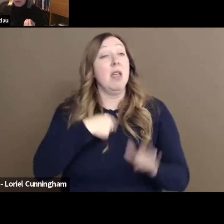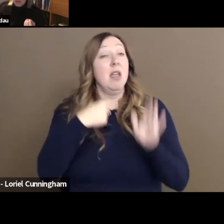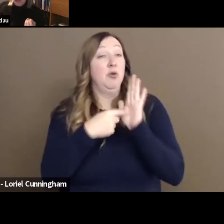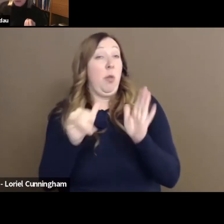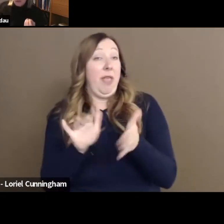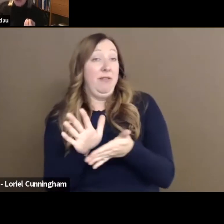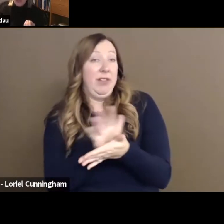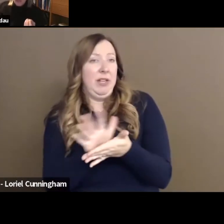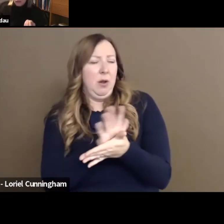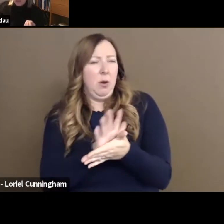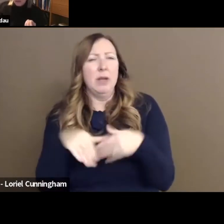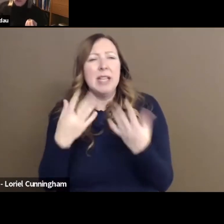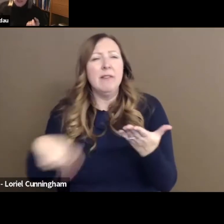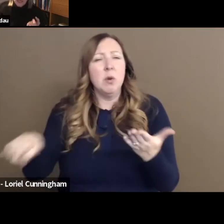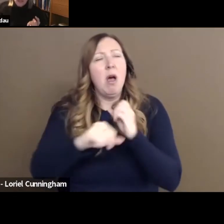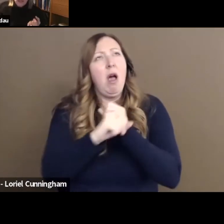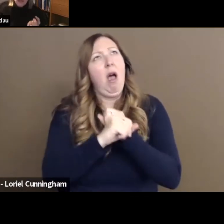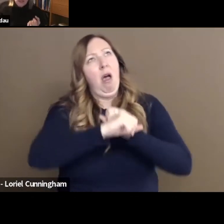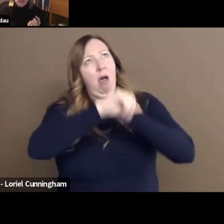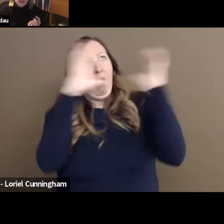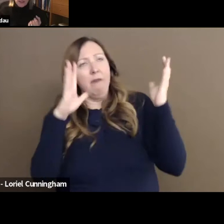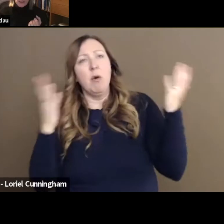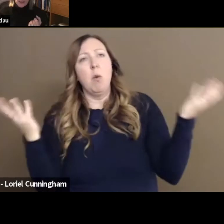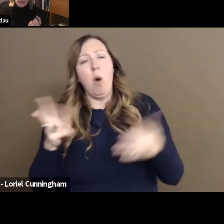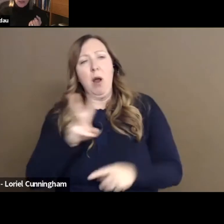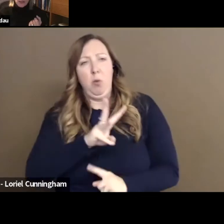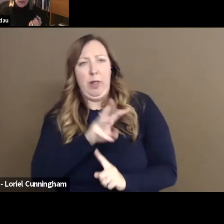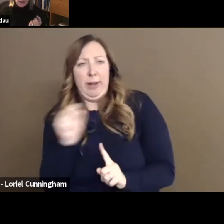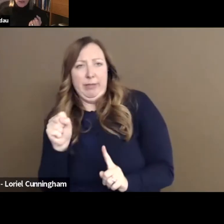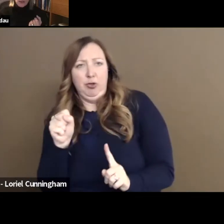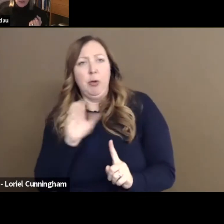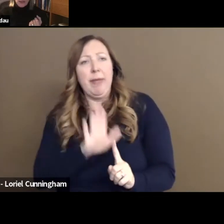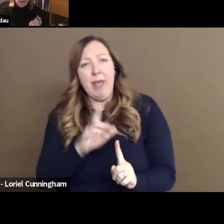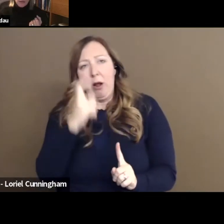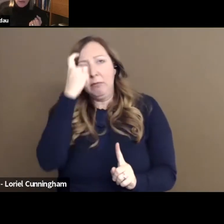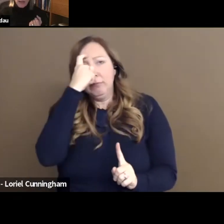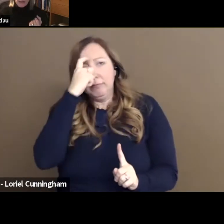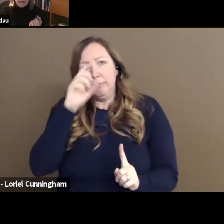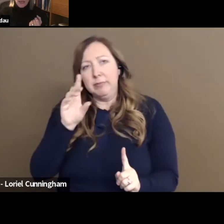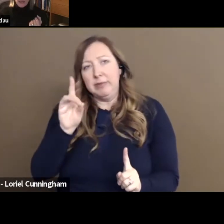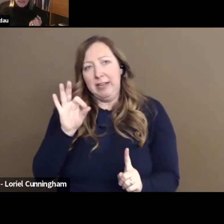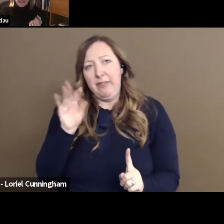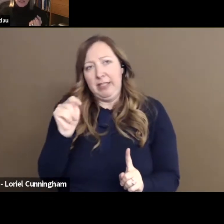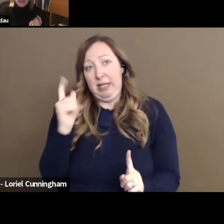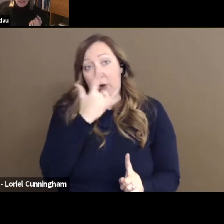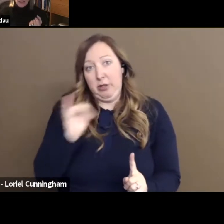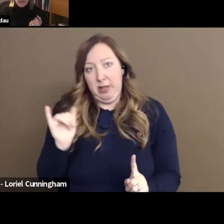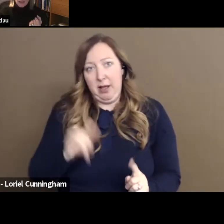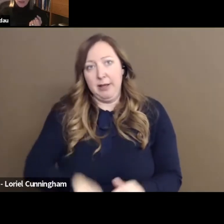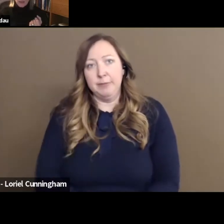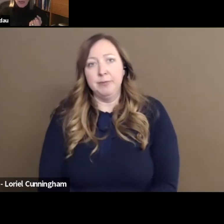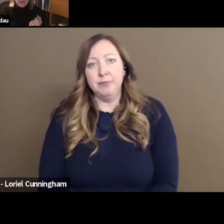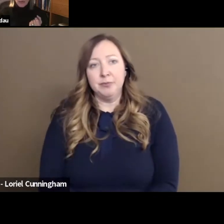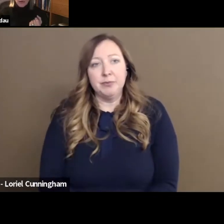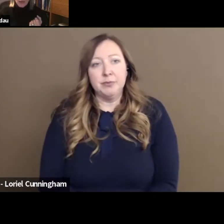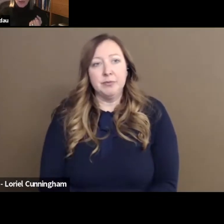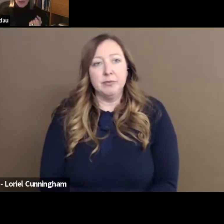this deficit really looks like so in this case there's a a flat design